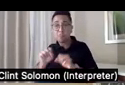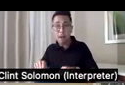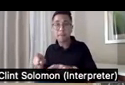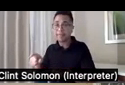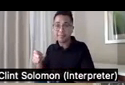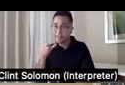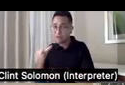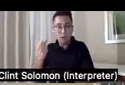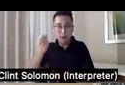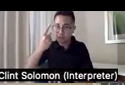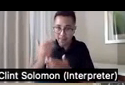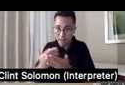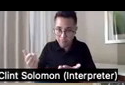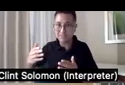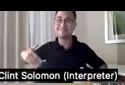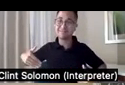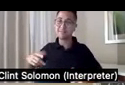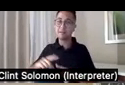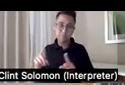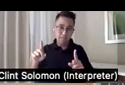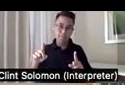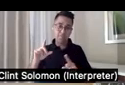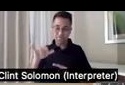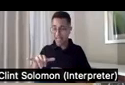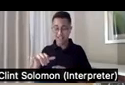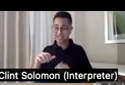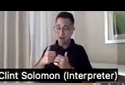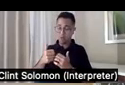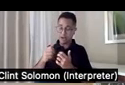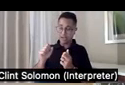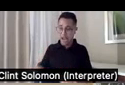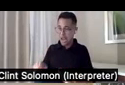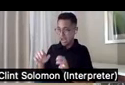but that's as concrete as we'll be able to make it and maybe incorporate a little movement with